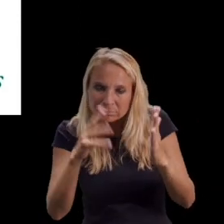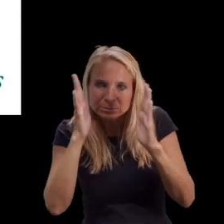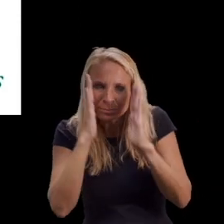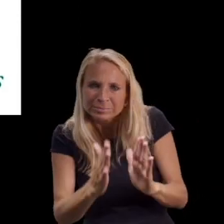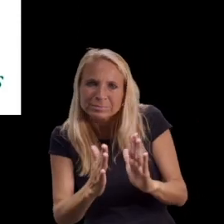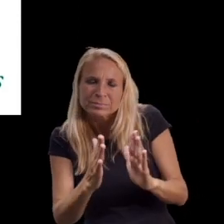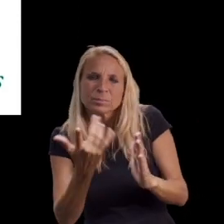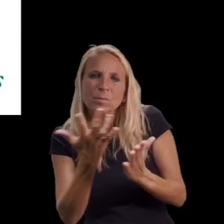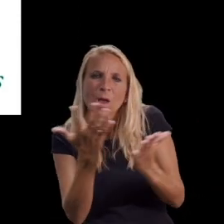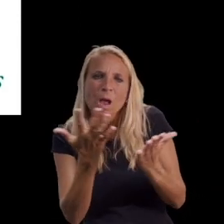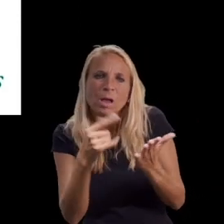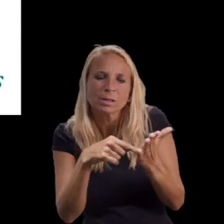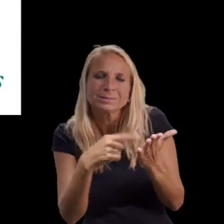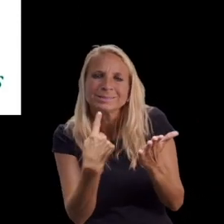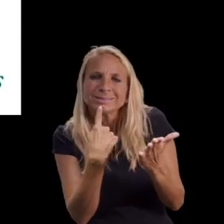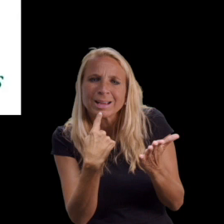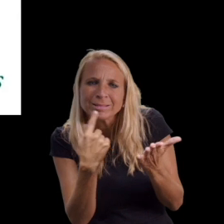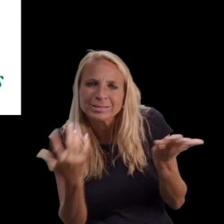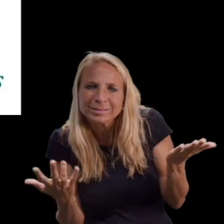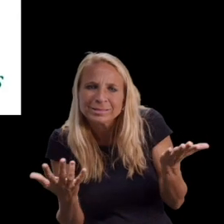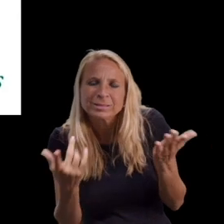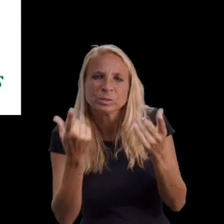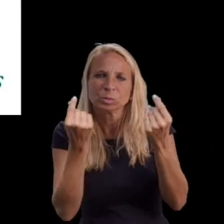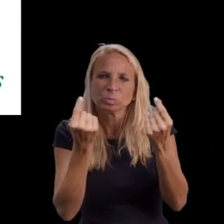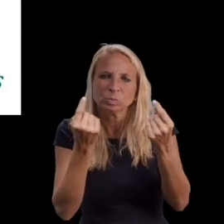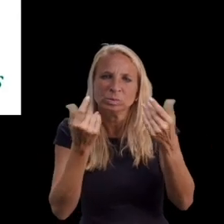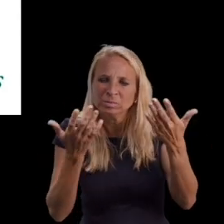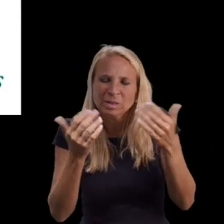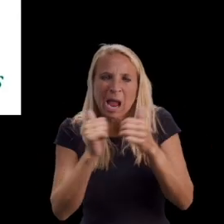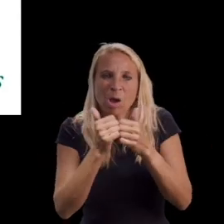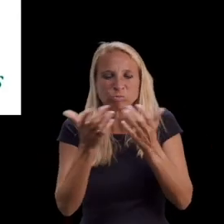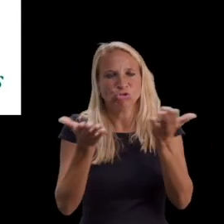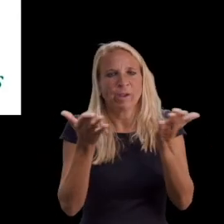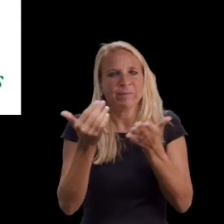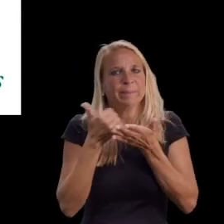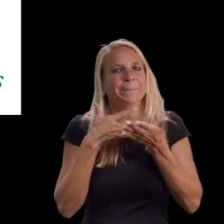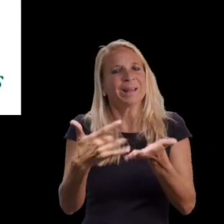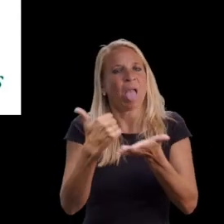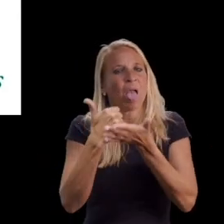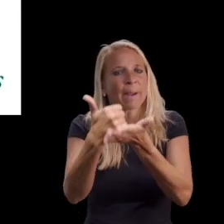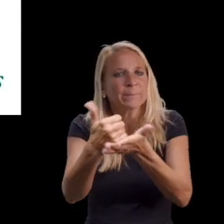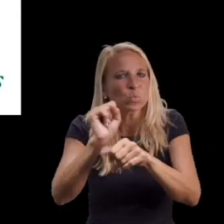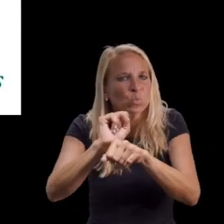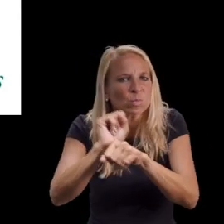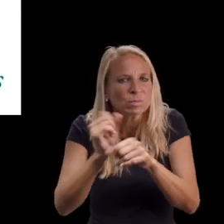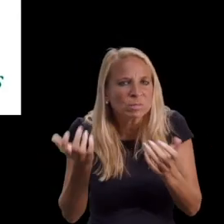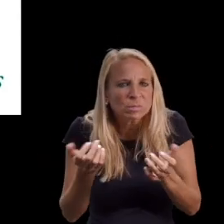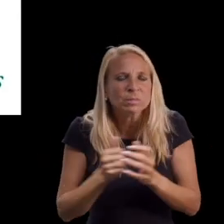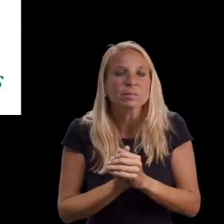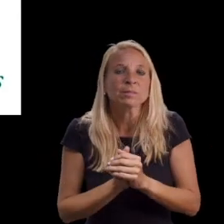like how exactly does attenuation of services tend to work? So depending on the service,